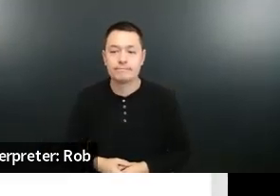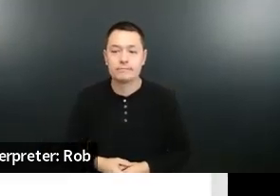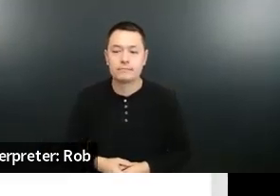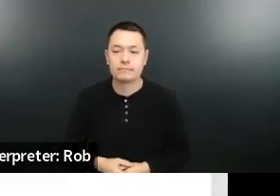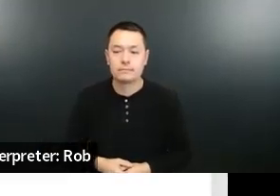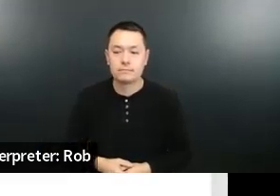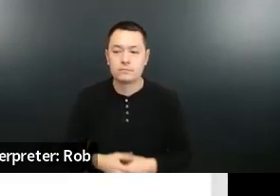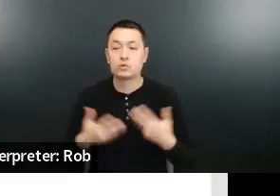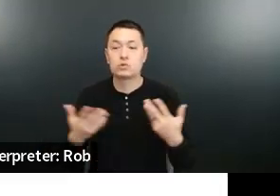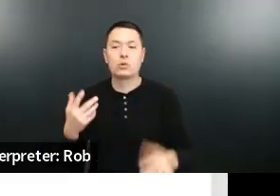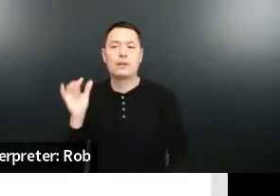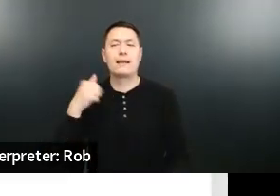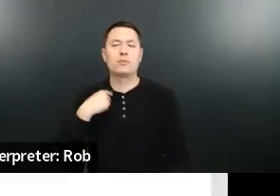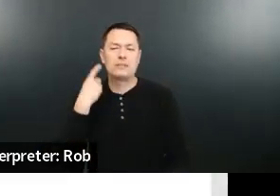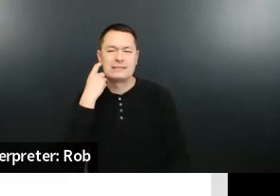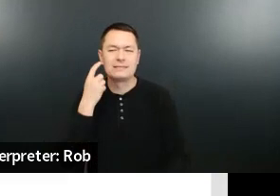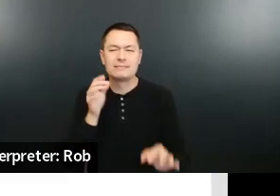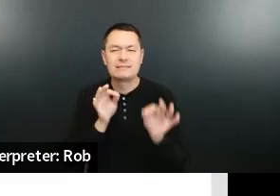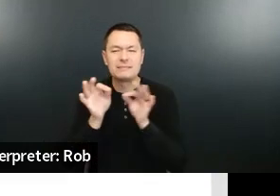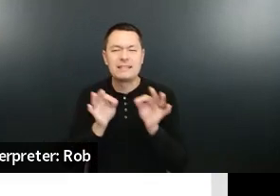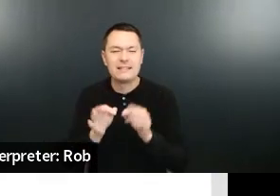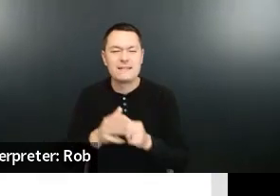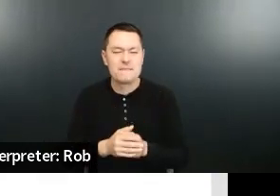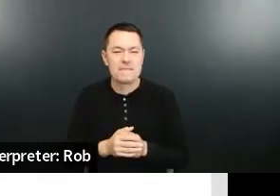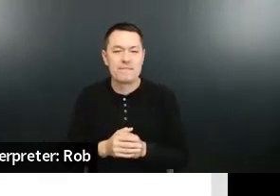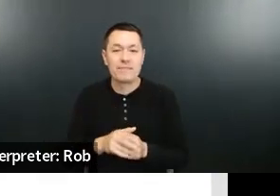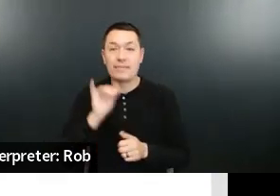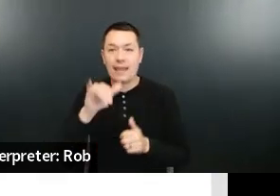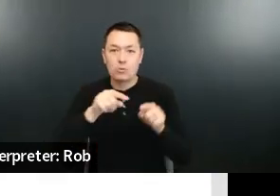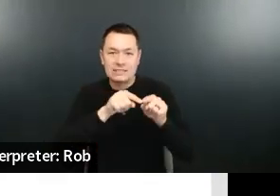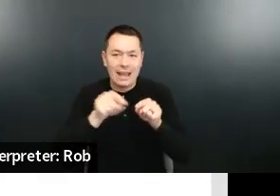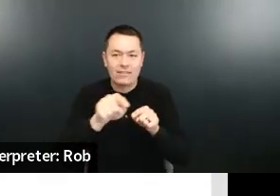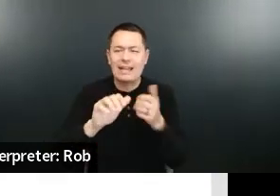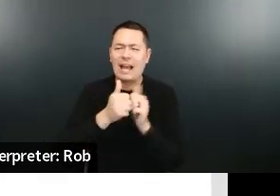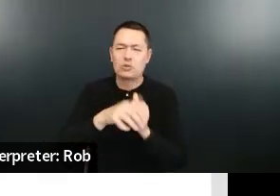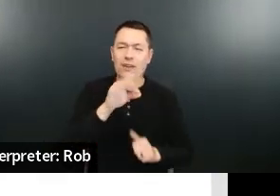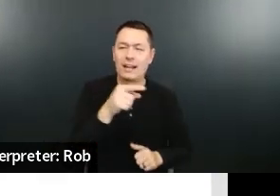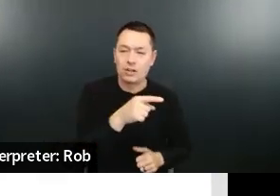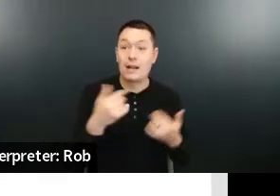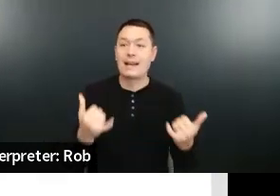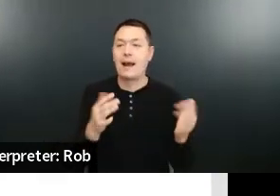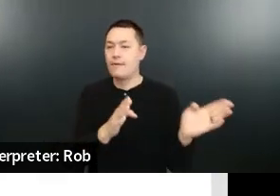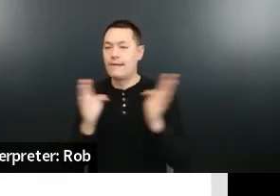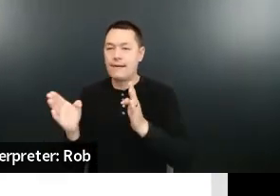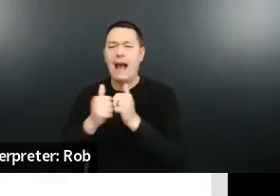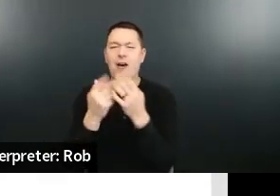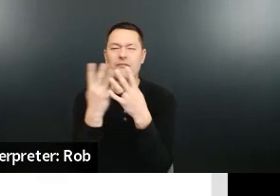like we talked about, so that was navigate into this dashboard. So now we'll look at filtering and so that we've got